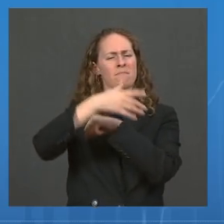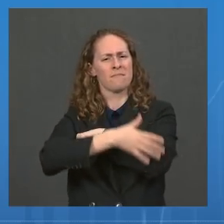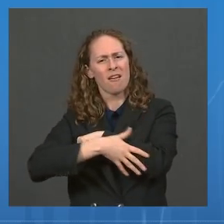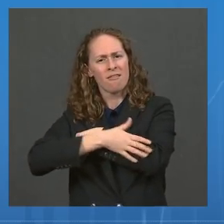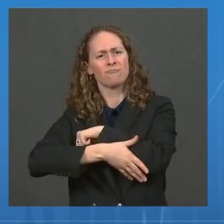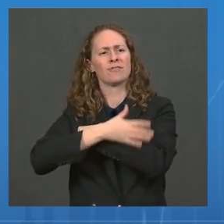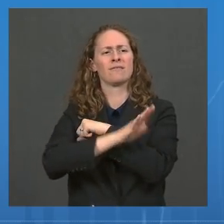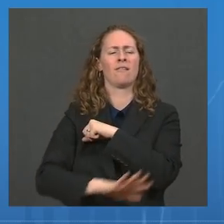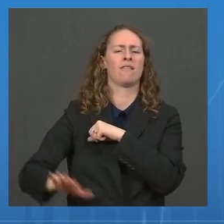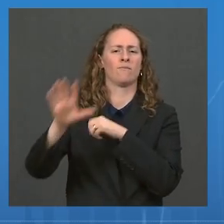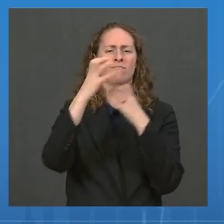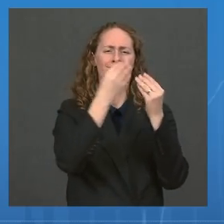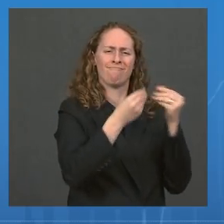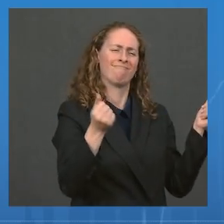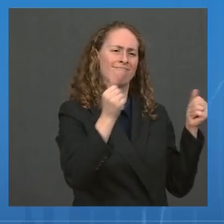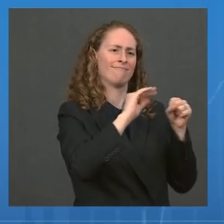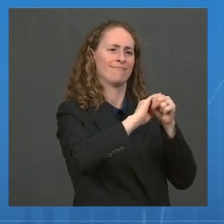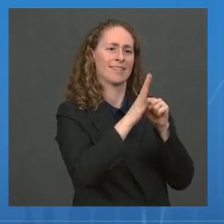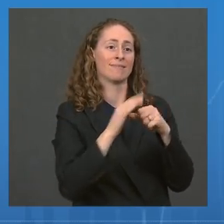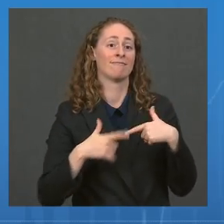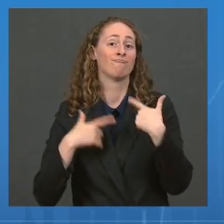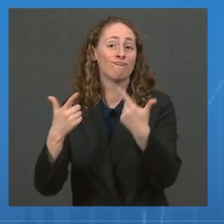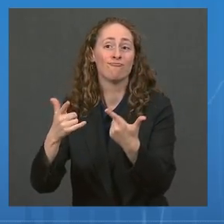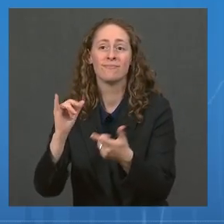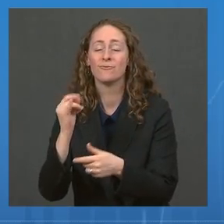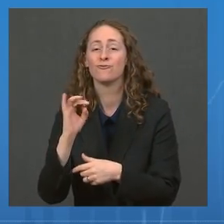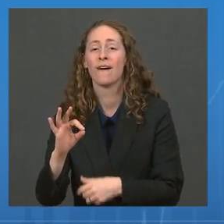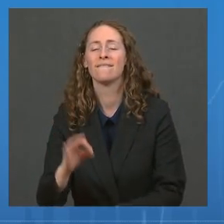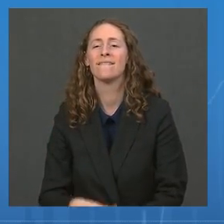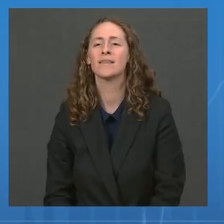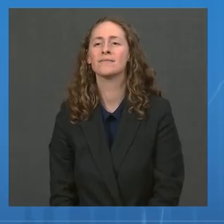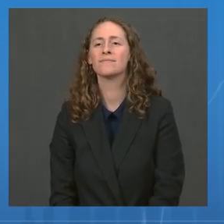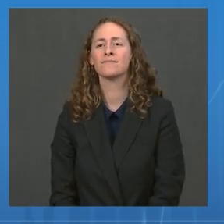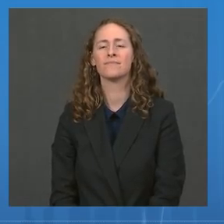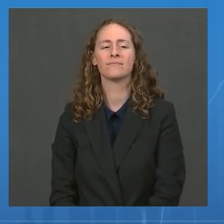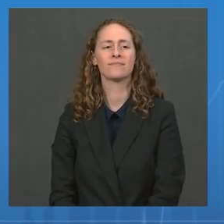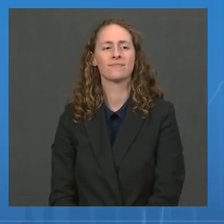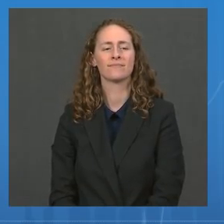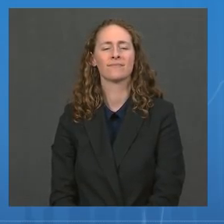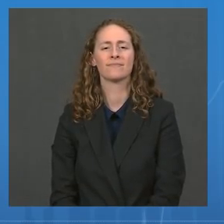Thanks a lot. And I'll pass it back to Jeff. Mr. Zients: Well, thanks, Drs. Walensky, Fauci, and Murthy.